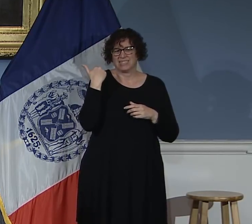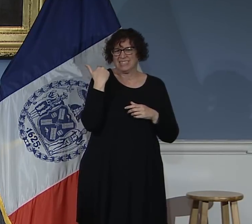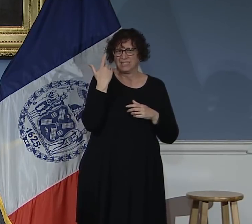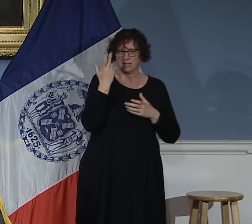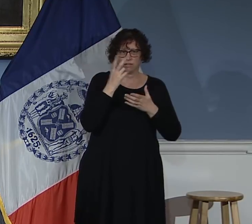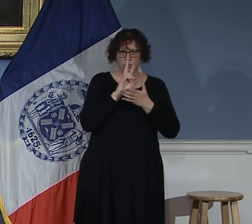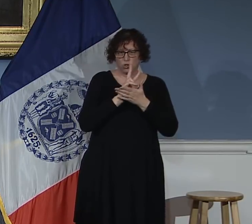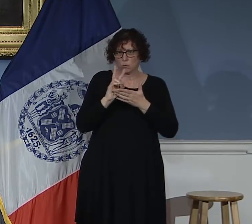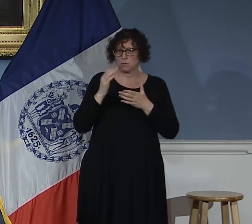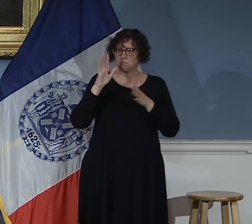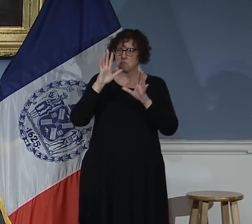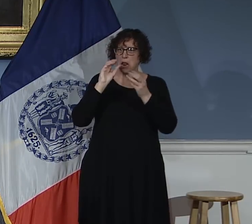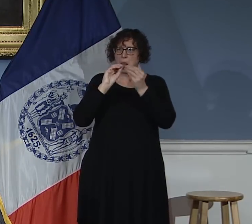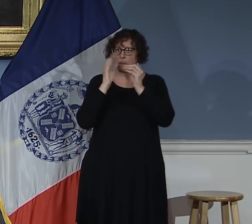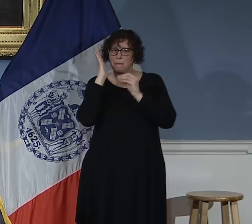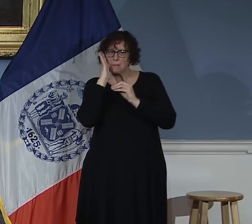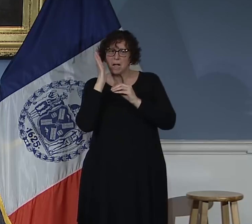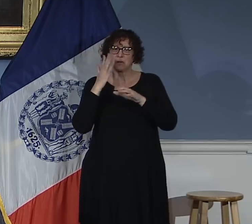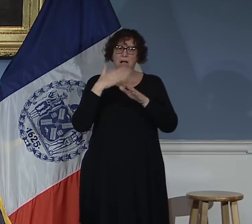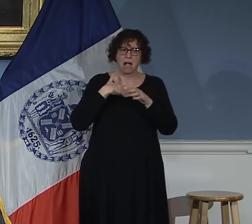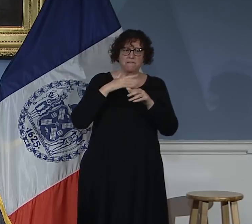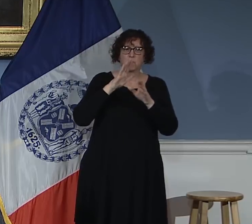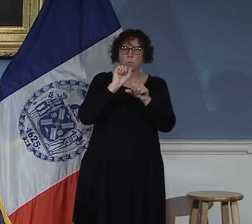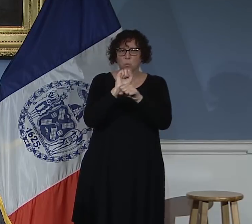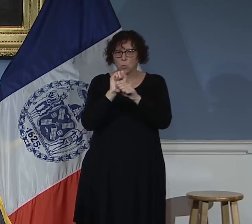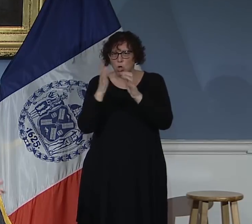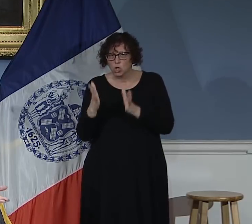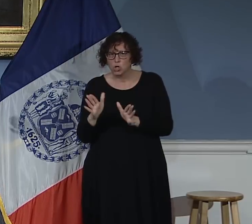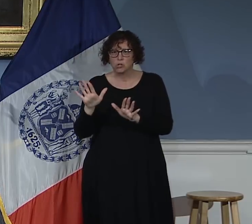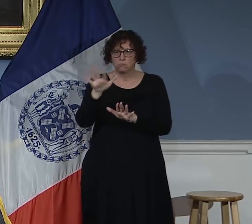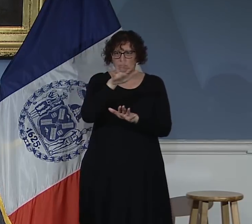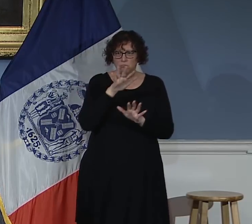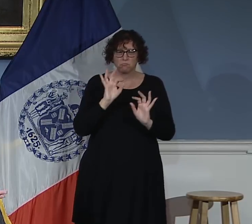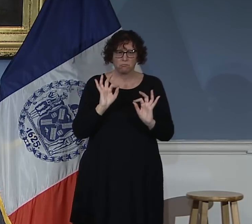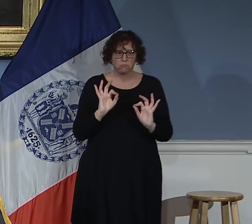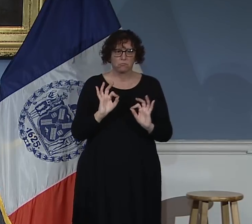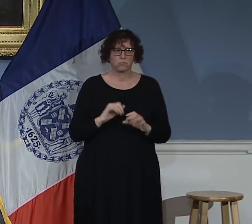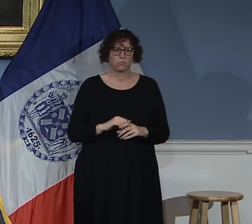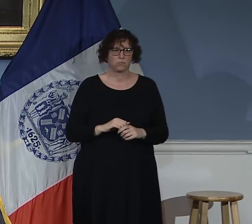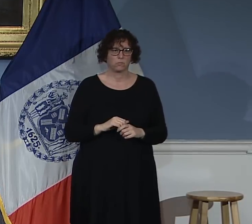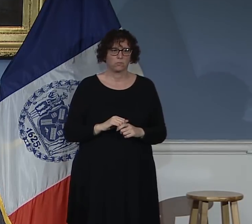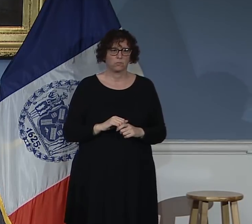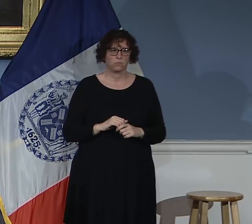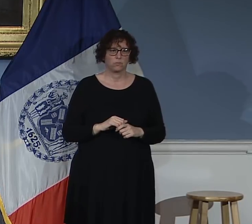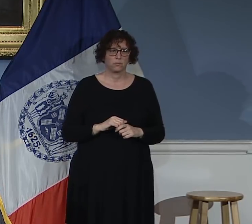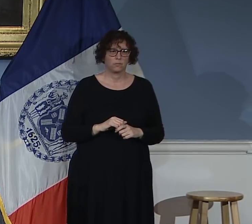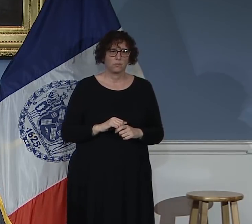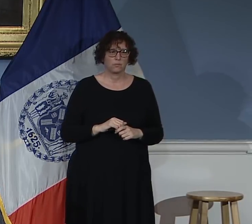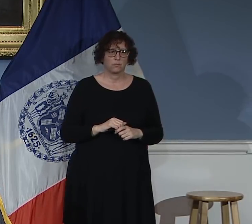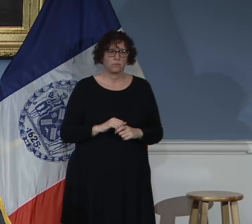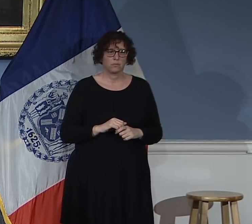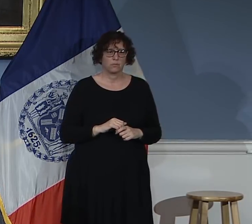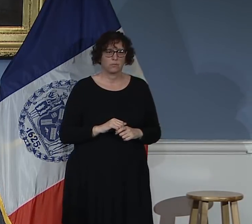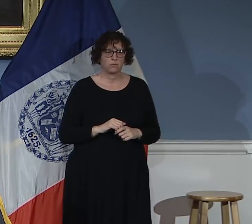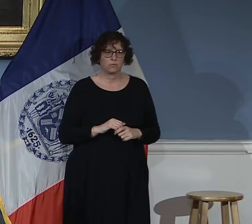THE NEXT TWO WEEKS, WE HA VEIN OUR HOSPITAL SYSTEM A LOT OF CAPACITY.